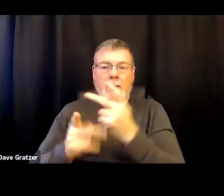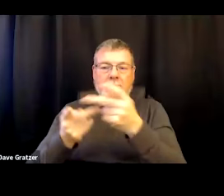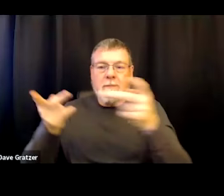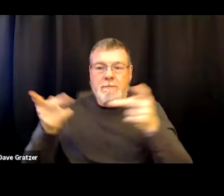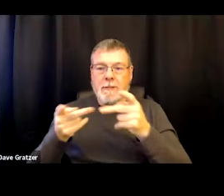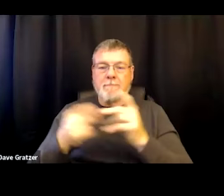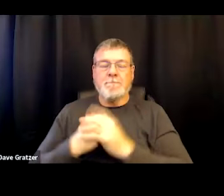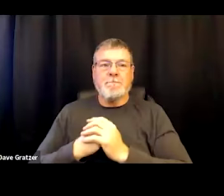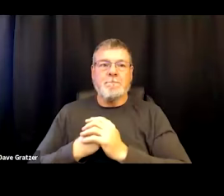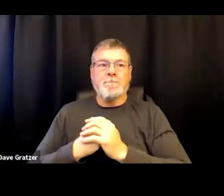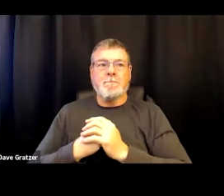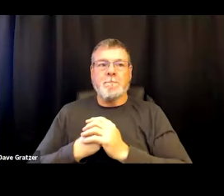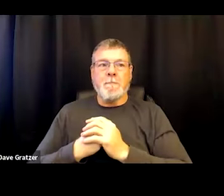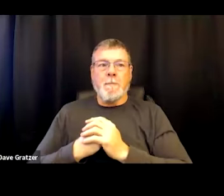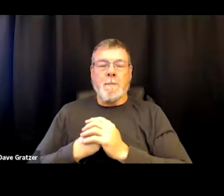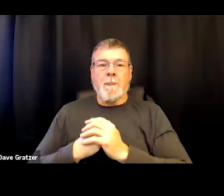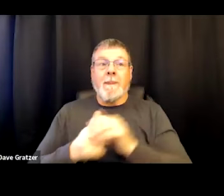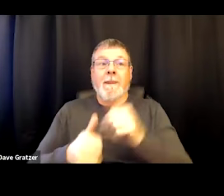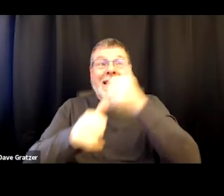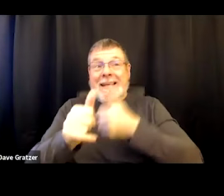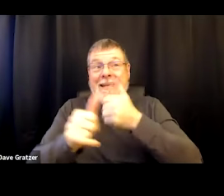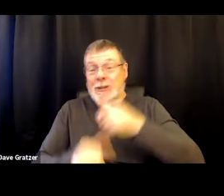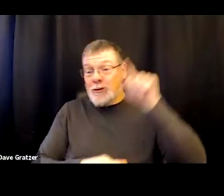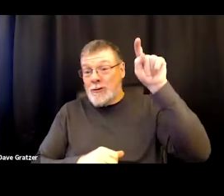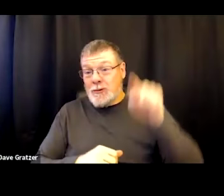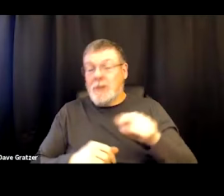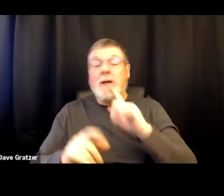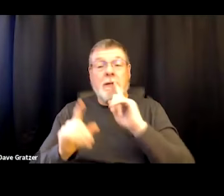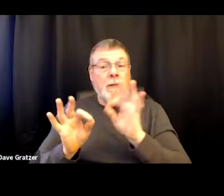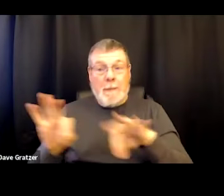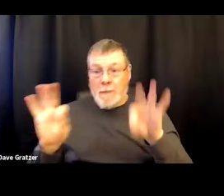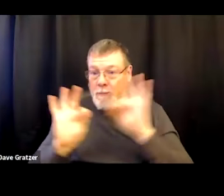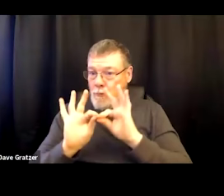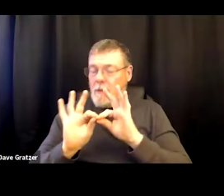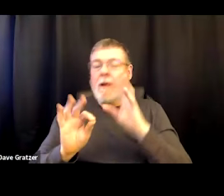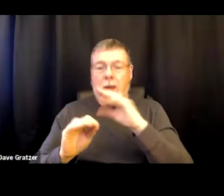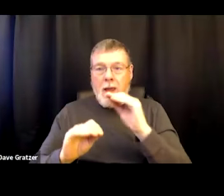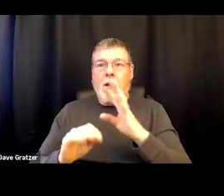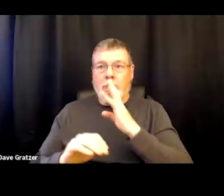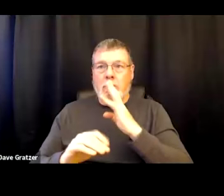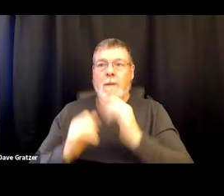So each of these is critical and of course, we'll talk mostly about reentry today,